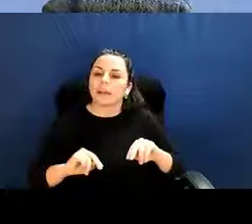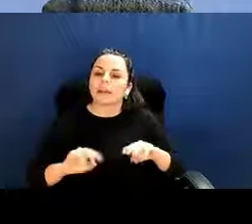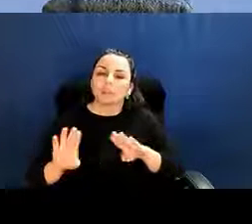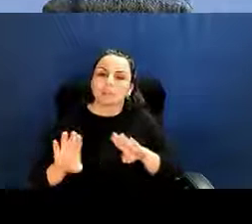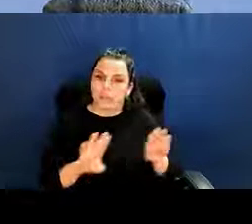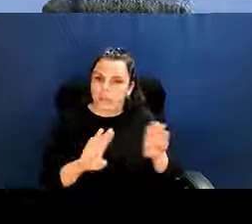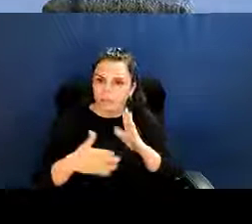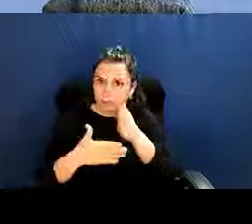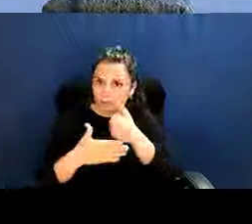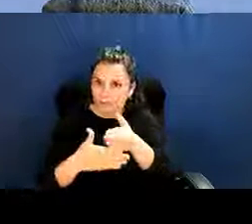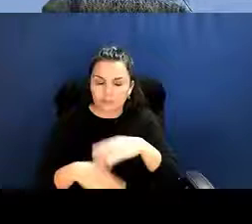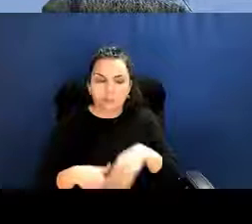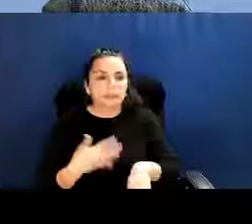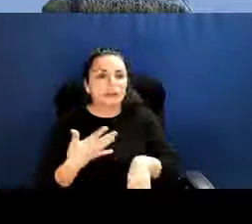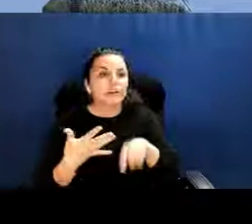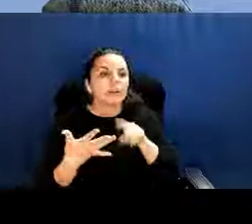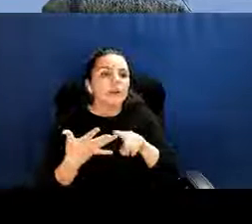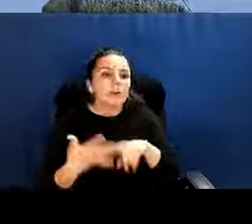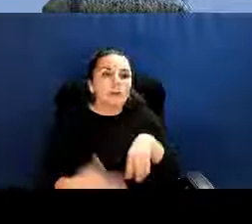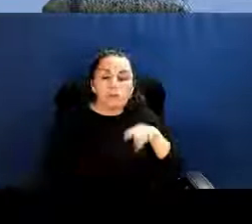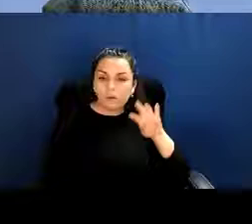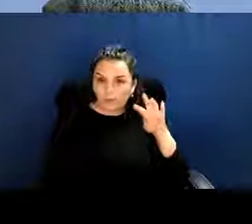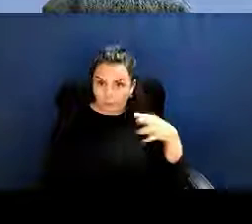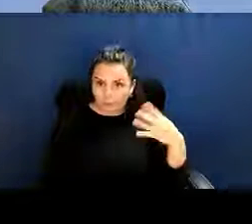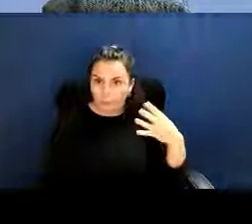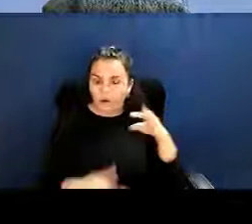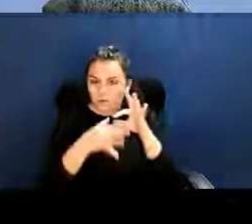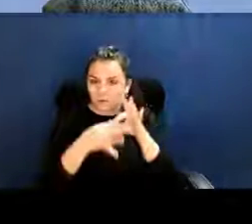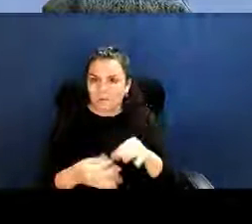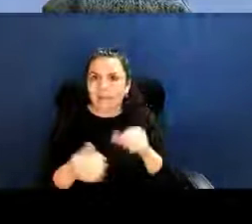Exemption four is entirely for secondary research